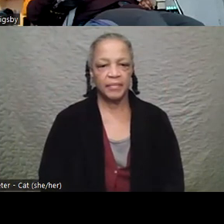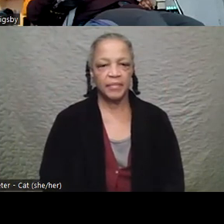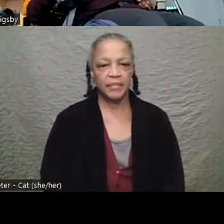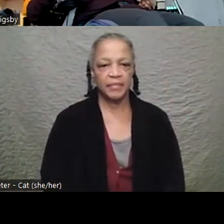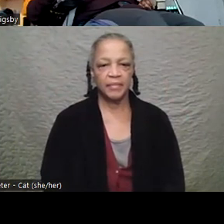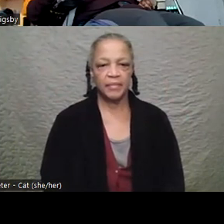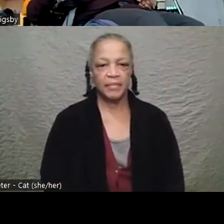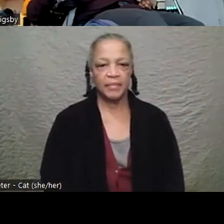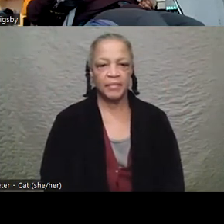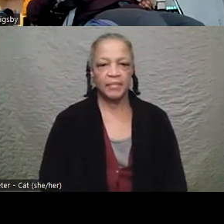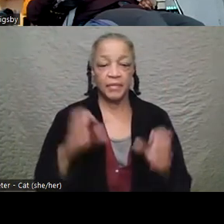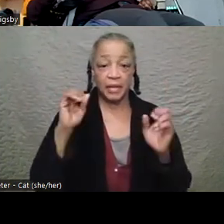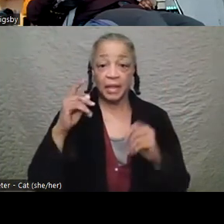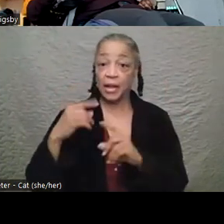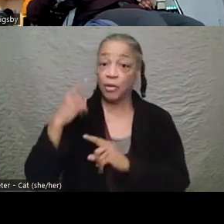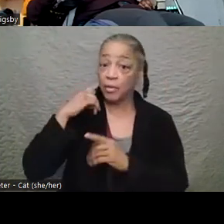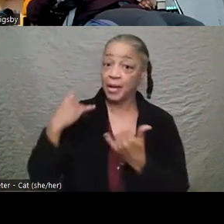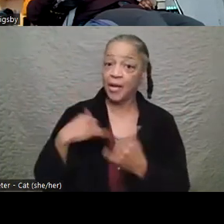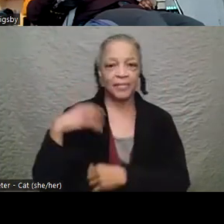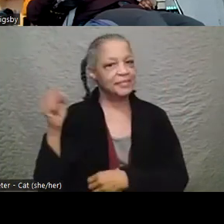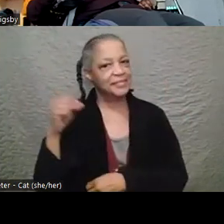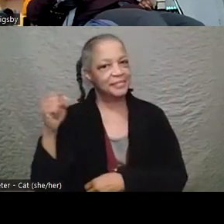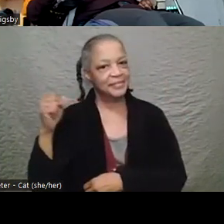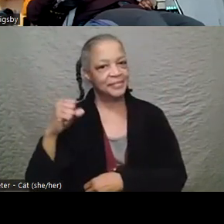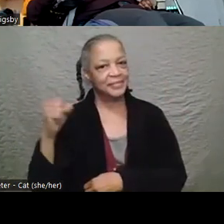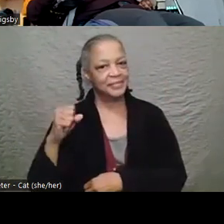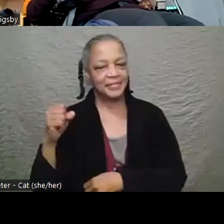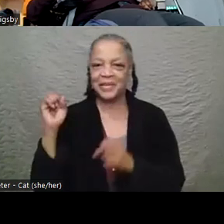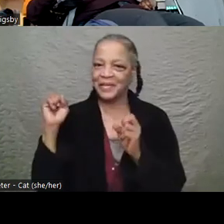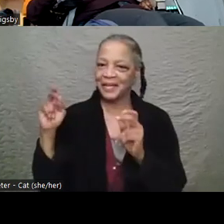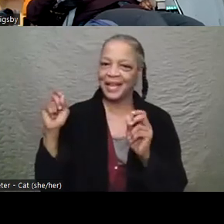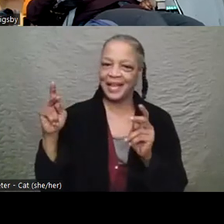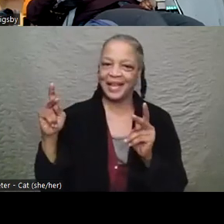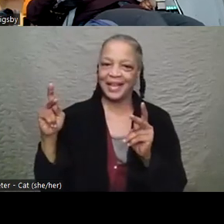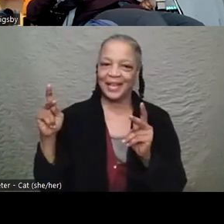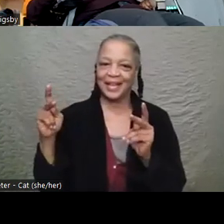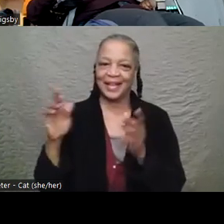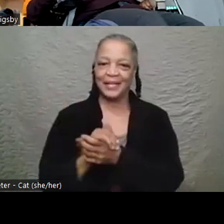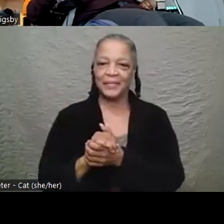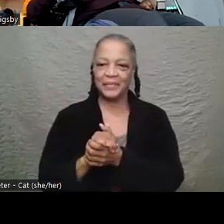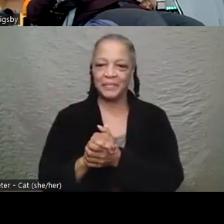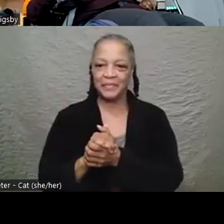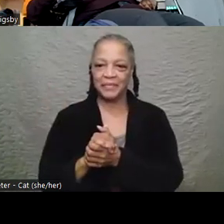There we go. Can you hear me now?